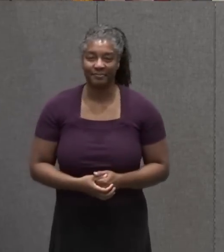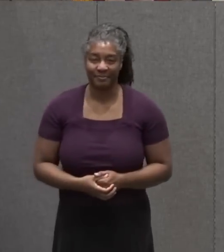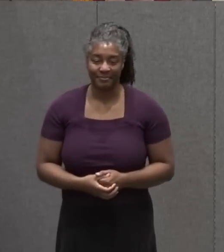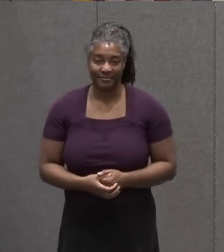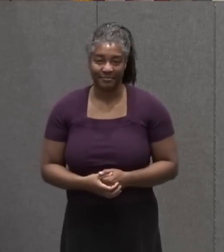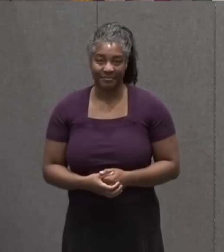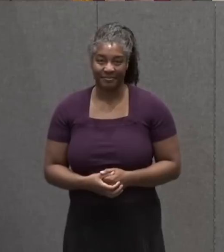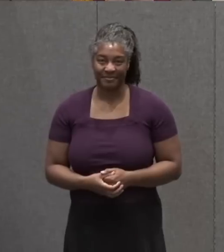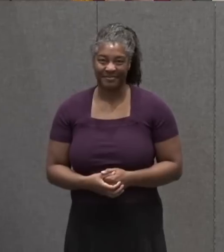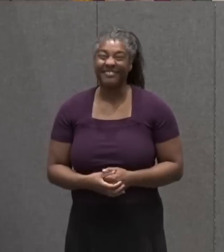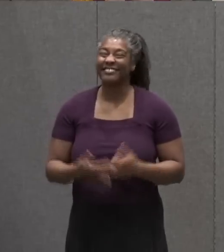Let's keep going